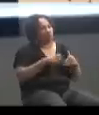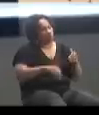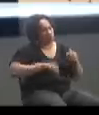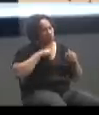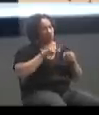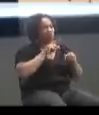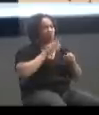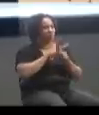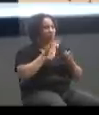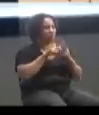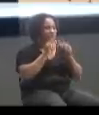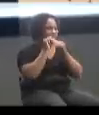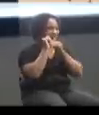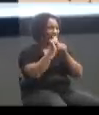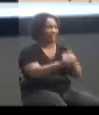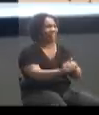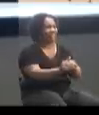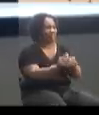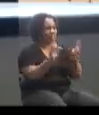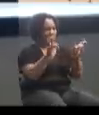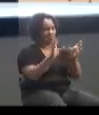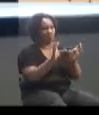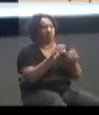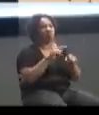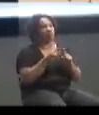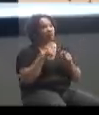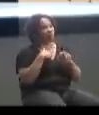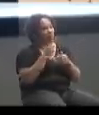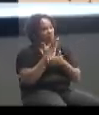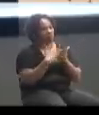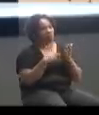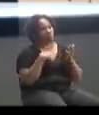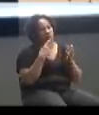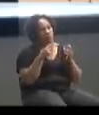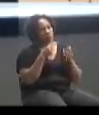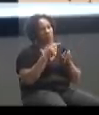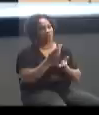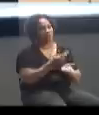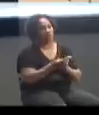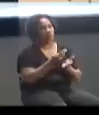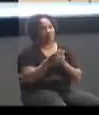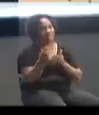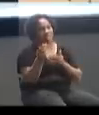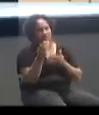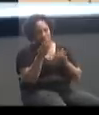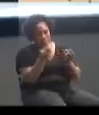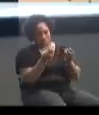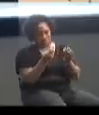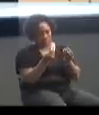THOUGH WE ARE PROUD OF OUR COMMITMENT TO LEAD CERTIFICATION, THAT'S JUST ONE COMPONENT OF OUR GREEN REAL ESTATE EFFORTS.